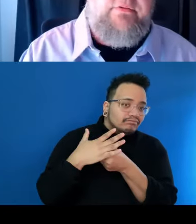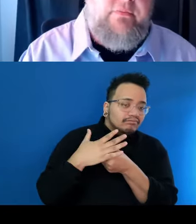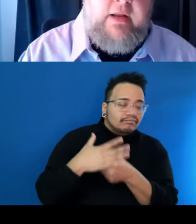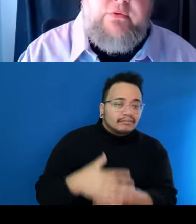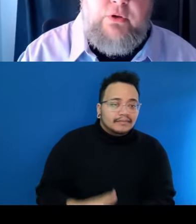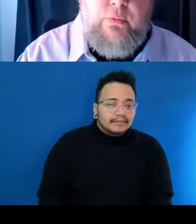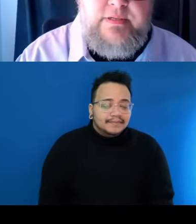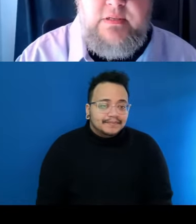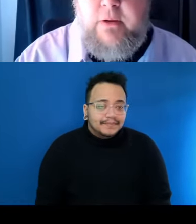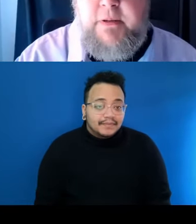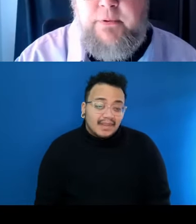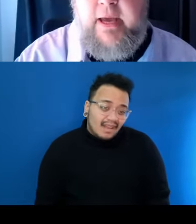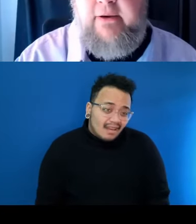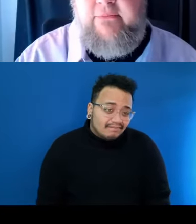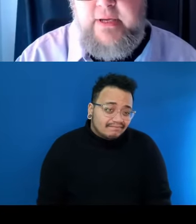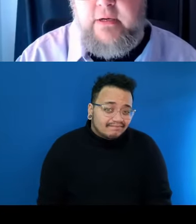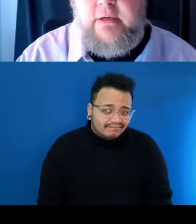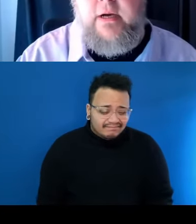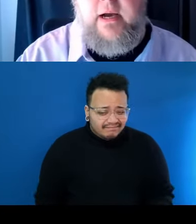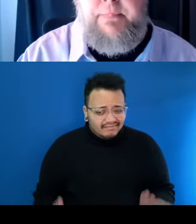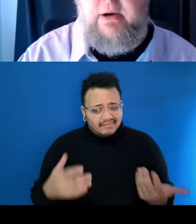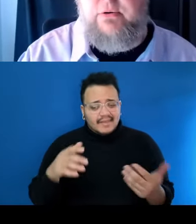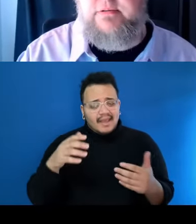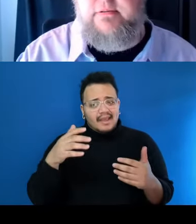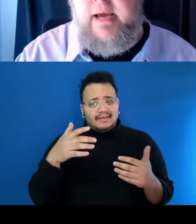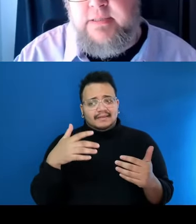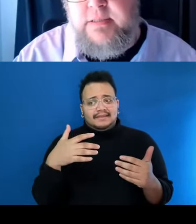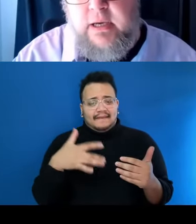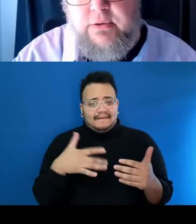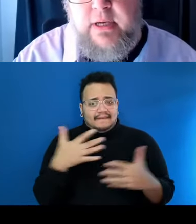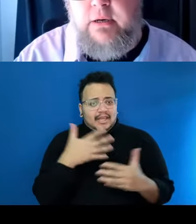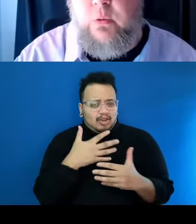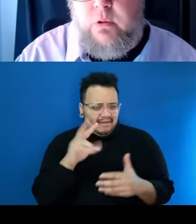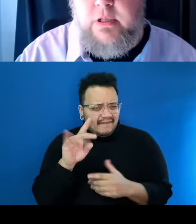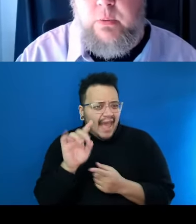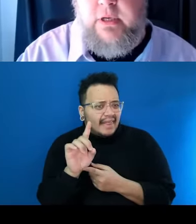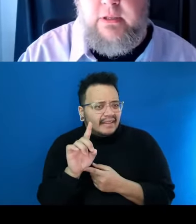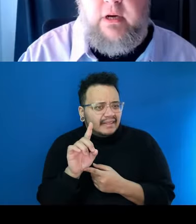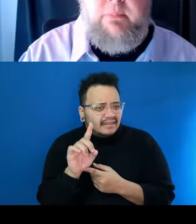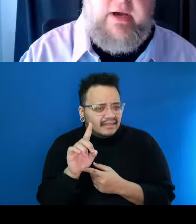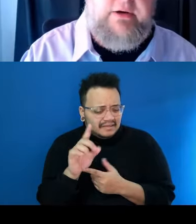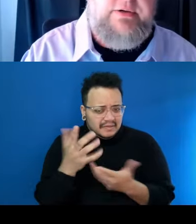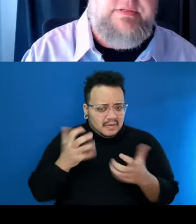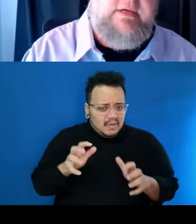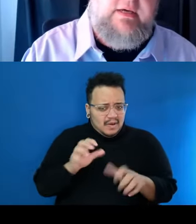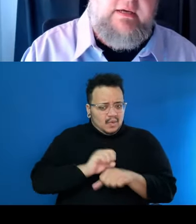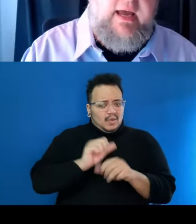And there's a lot of good reasons why people, have fear about accessing healthcare and working with healthcare providers.